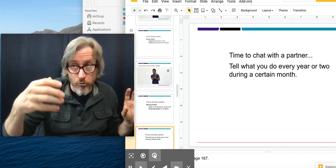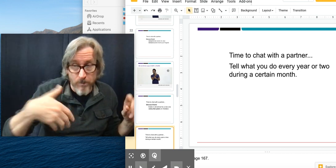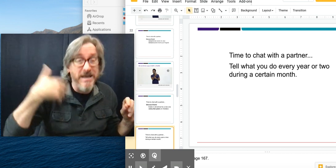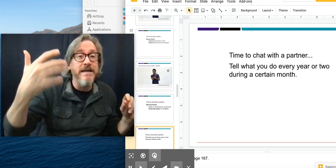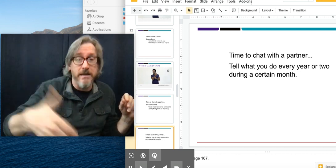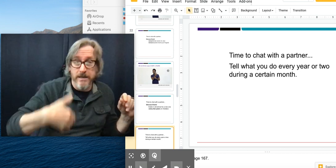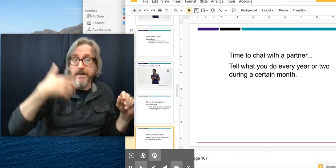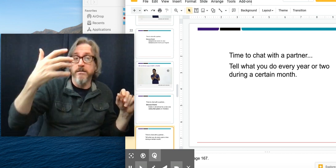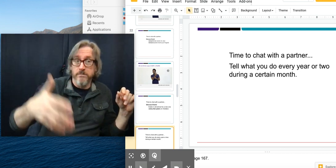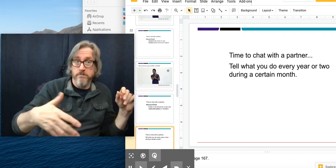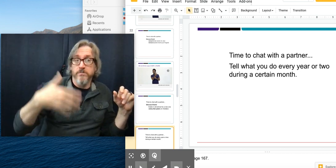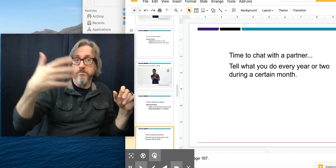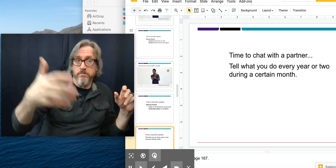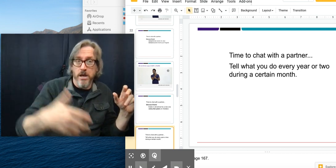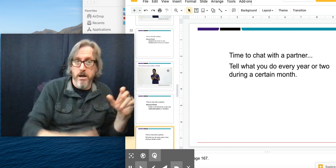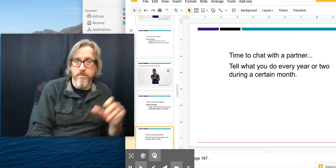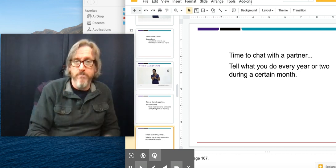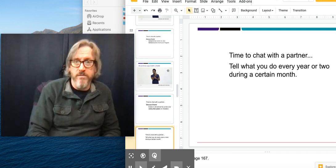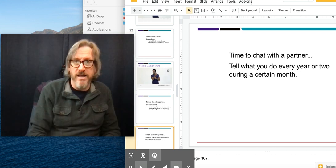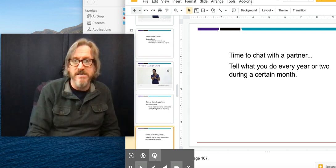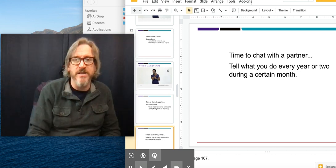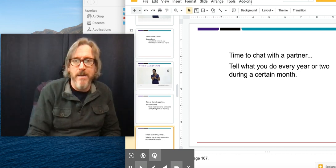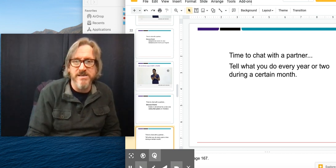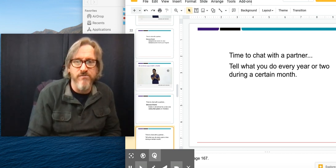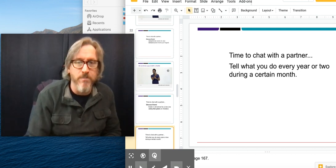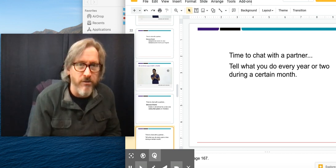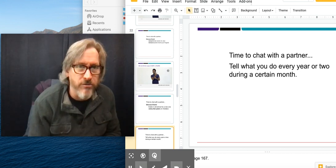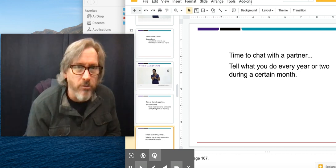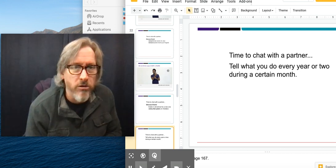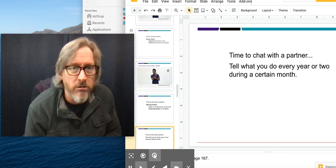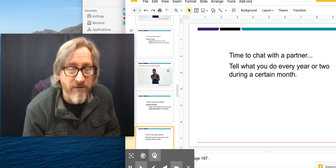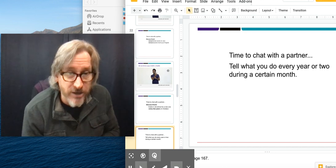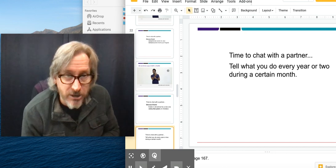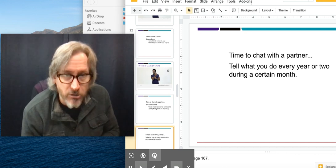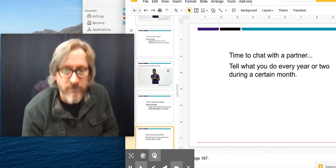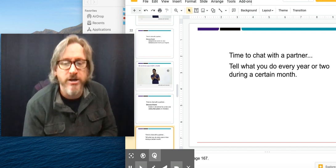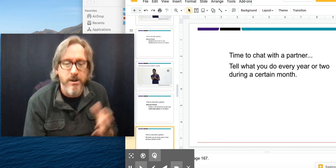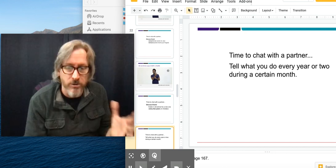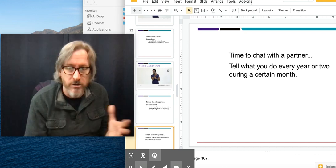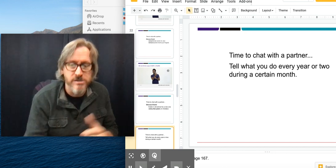repeatedly um like something happens every month or every year or every couple years